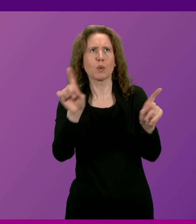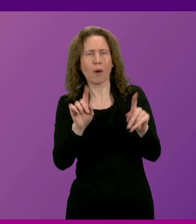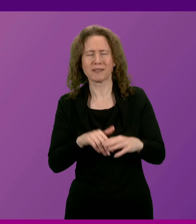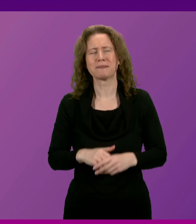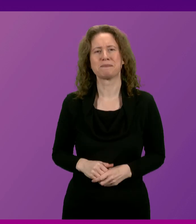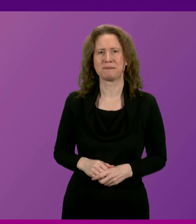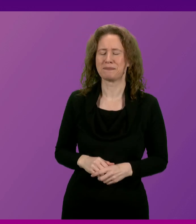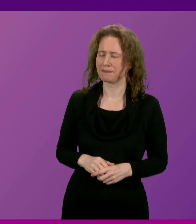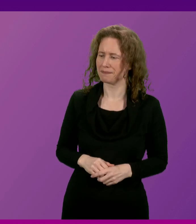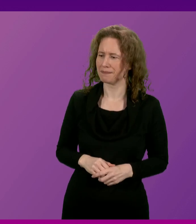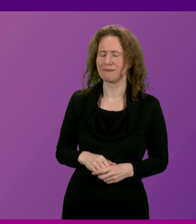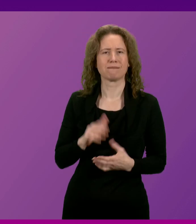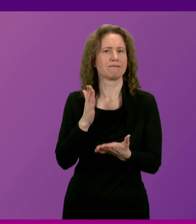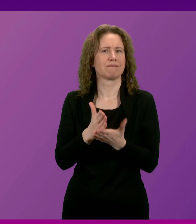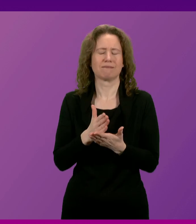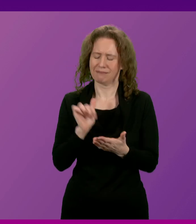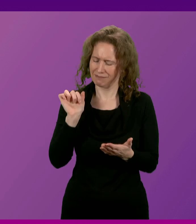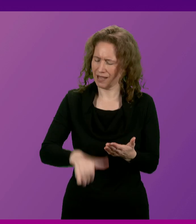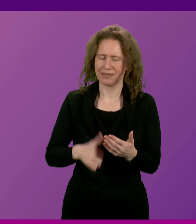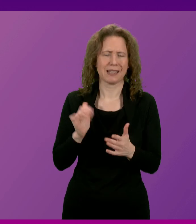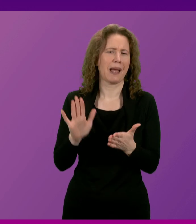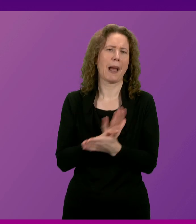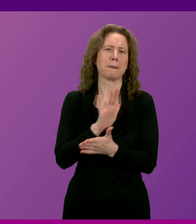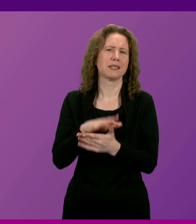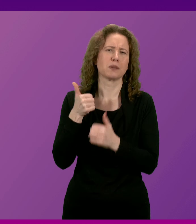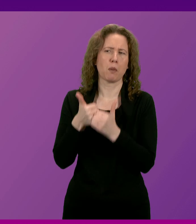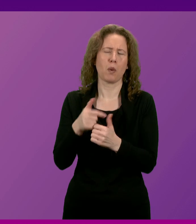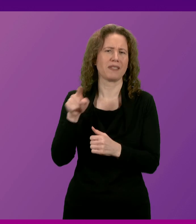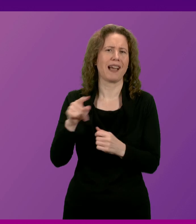I am happy to associate myself with Mr Kidd’s remarks about the young people who